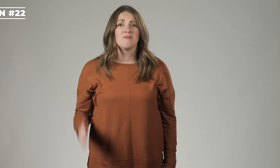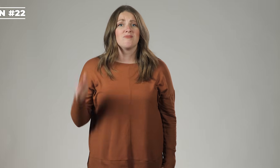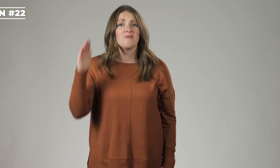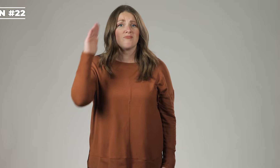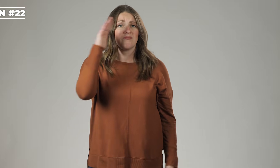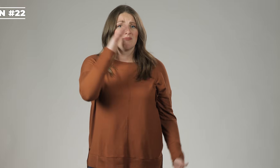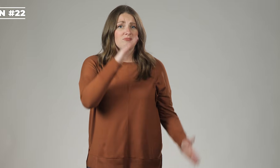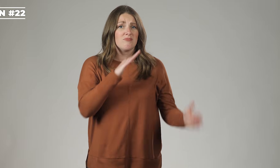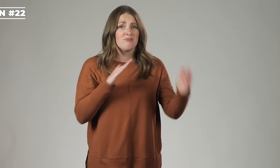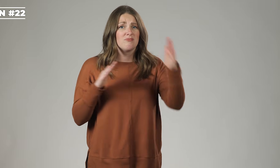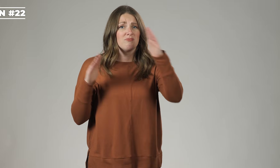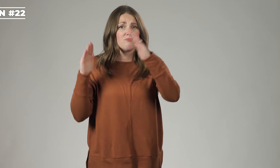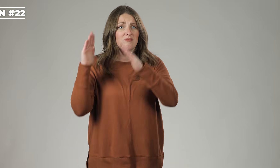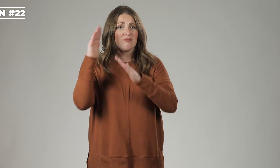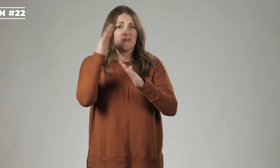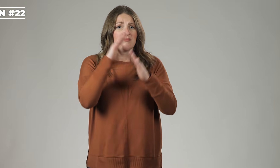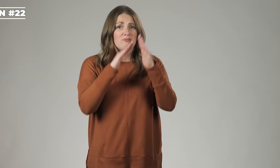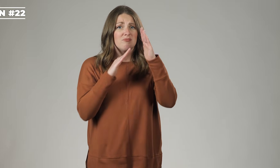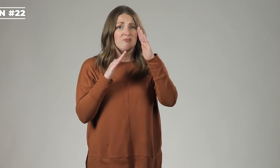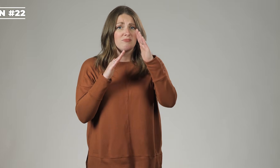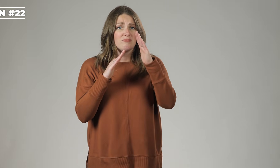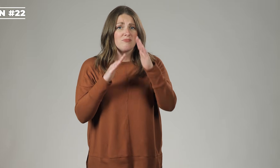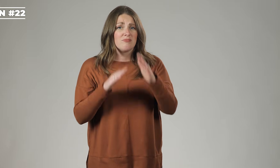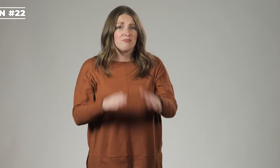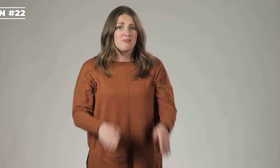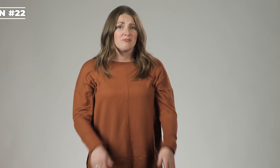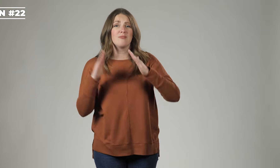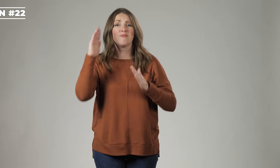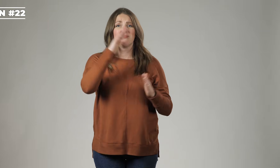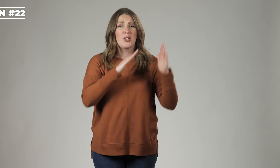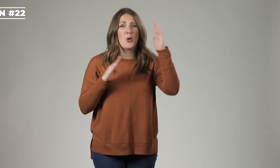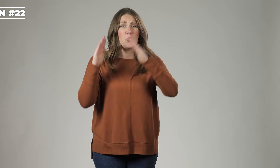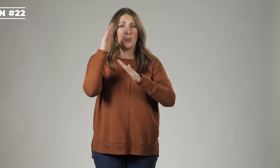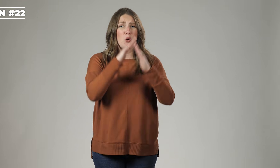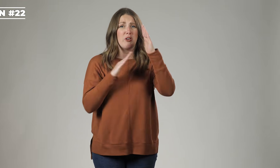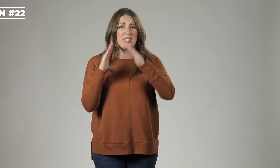Think of the troubles that you're worrying about coming in. Worried.